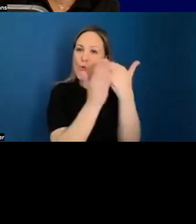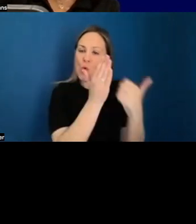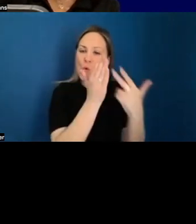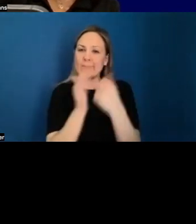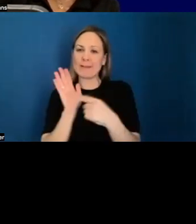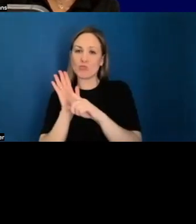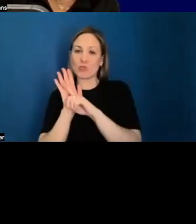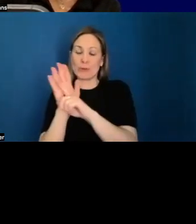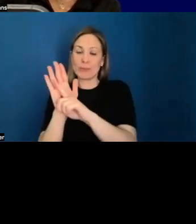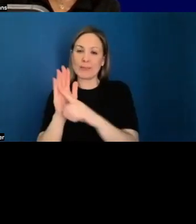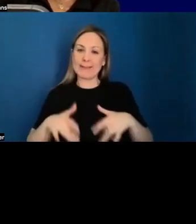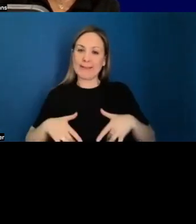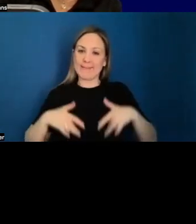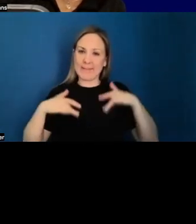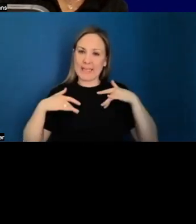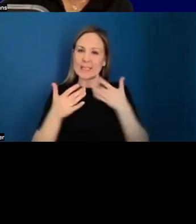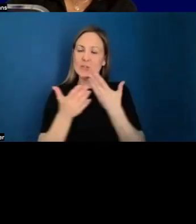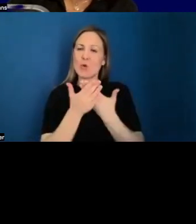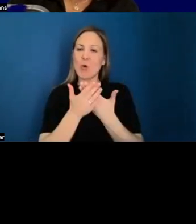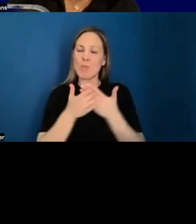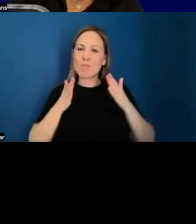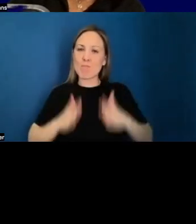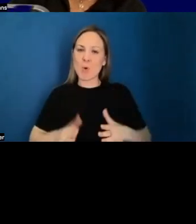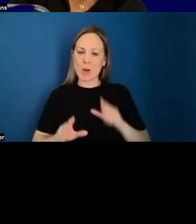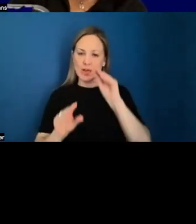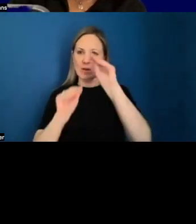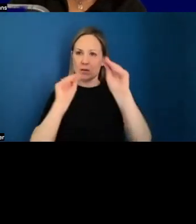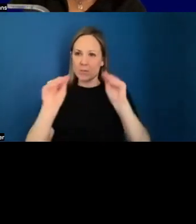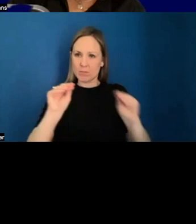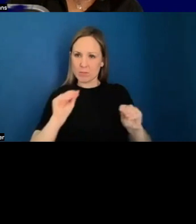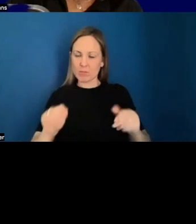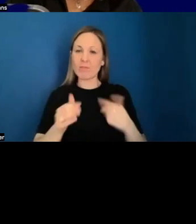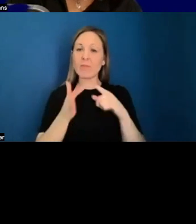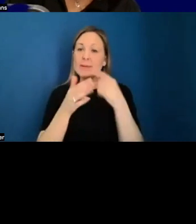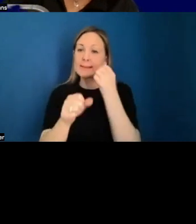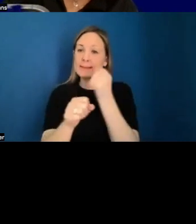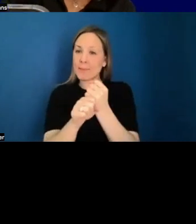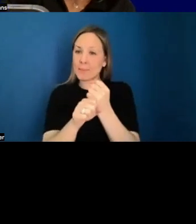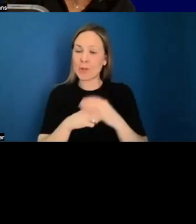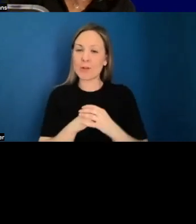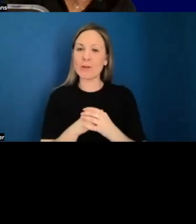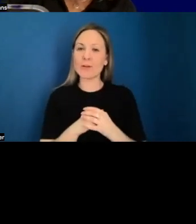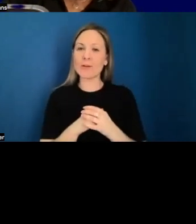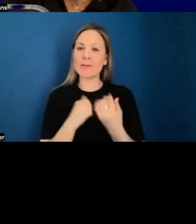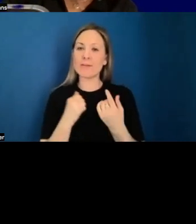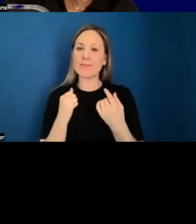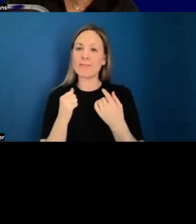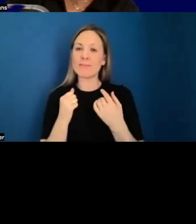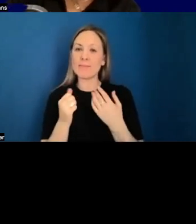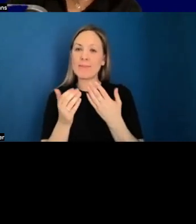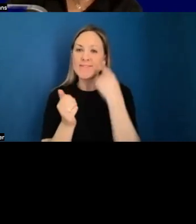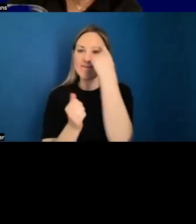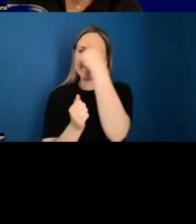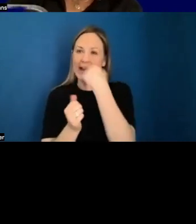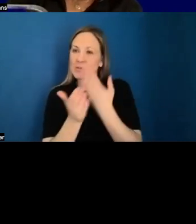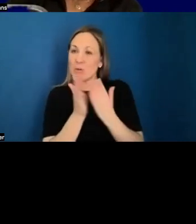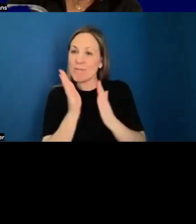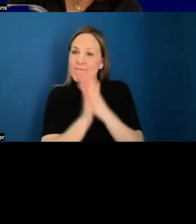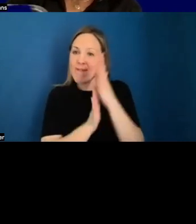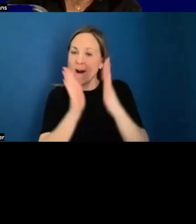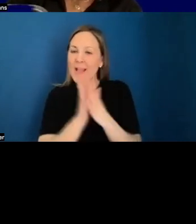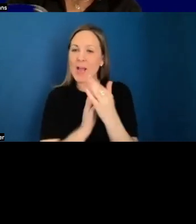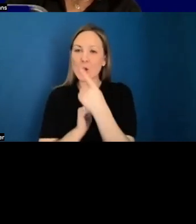on body parts that they correlate to. The examples are face on fire, tingly nose,